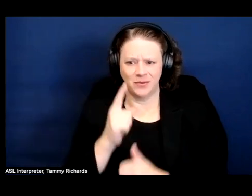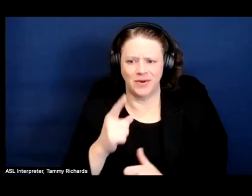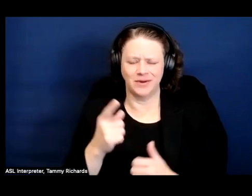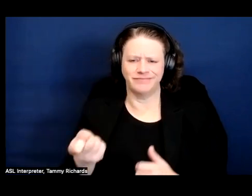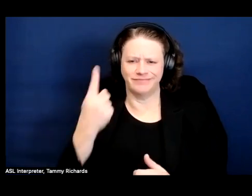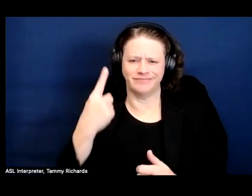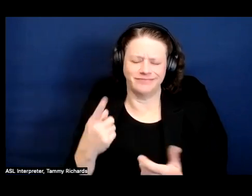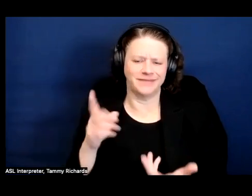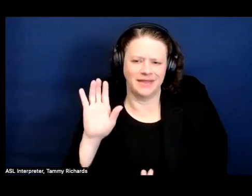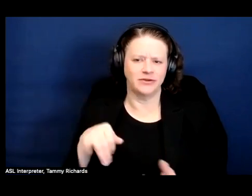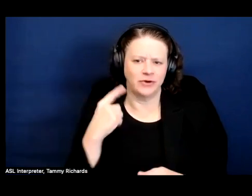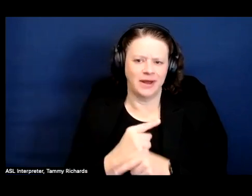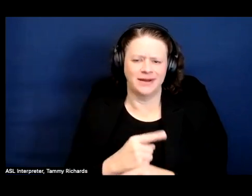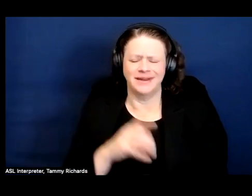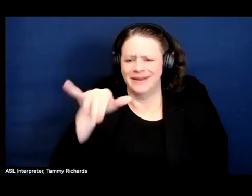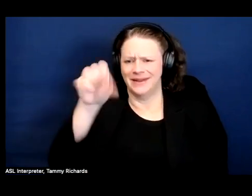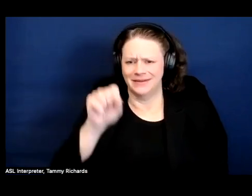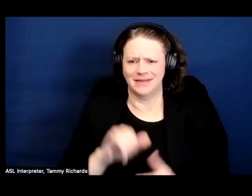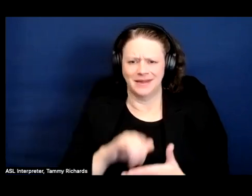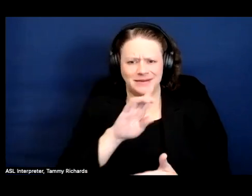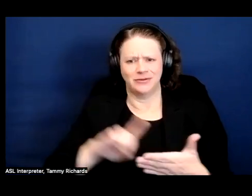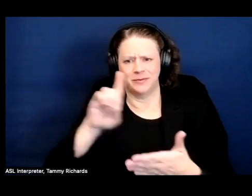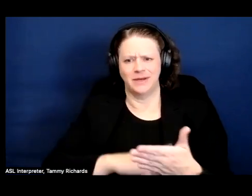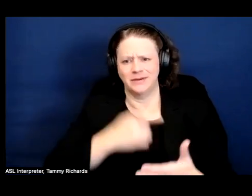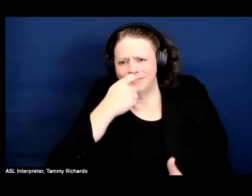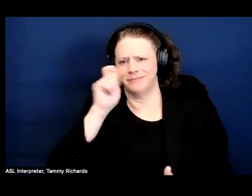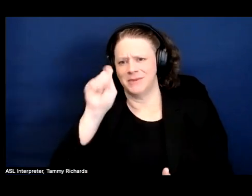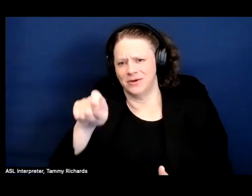that'll be illegal. Also used to see a lot, the non-renewal notices